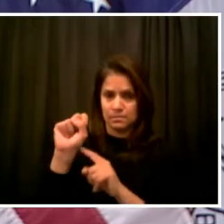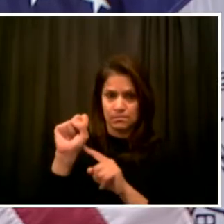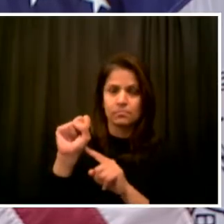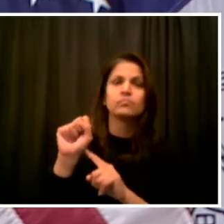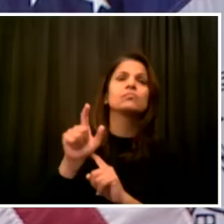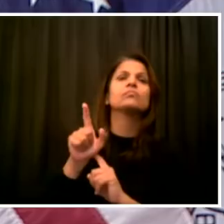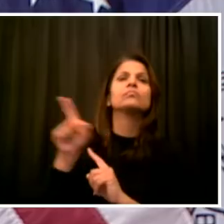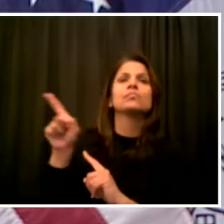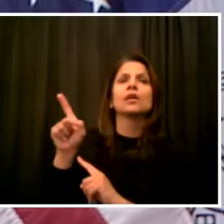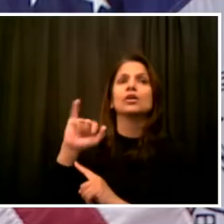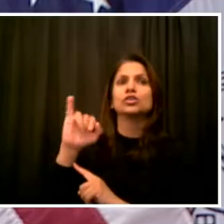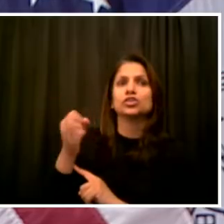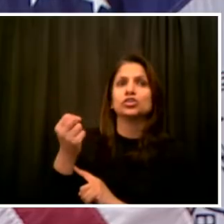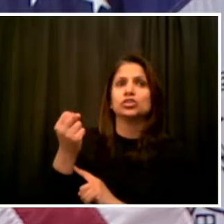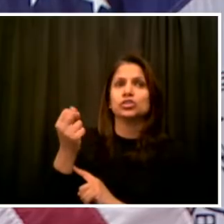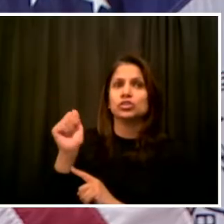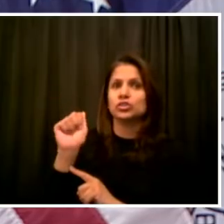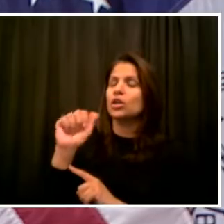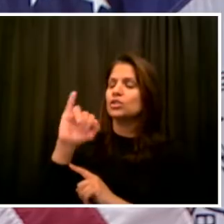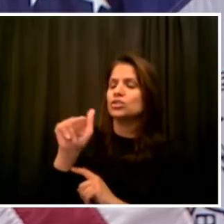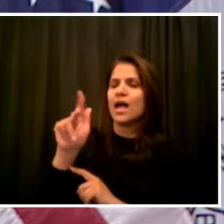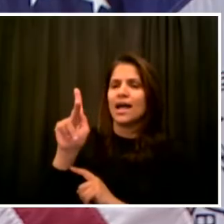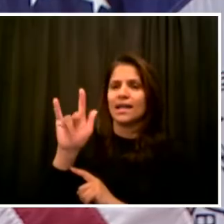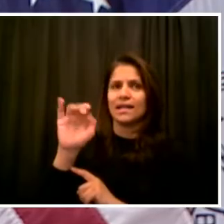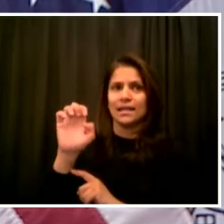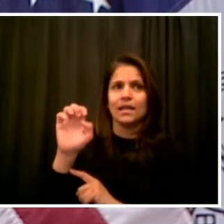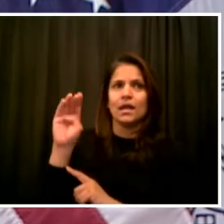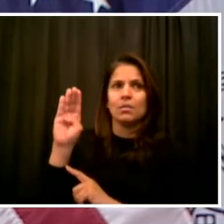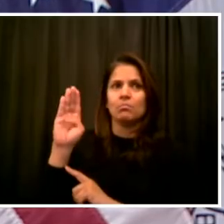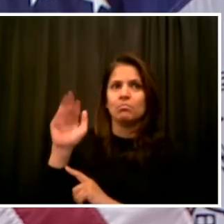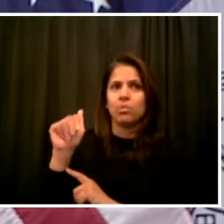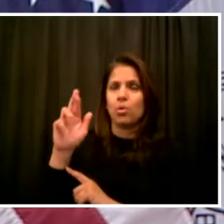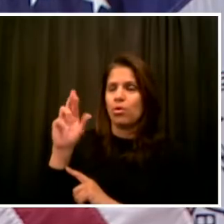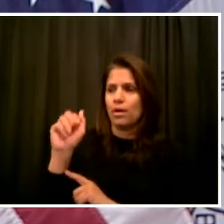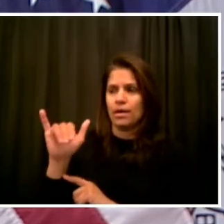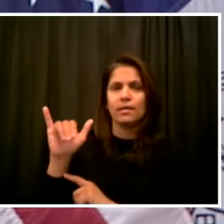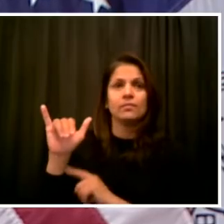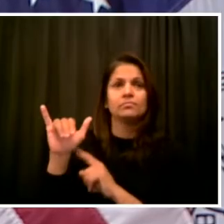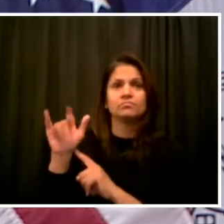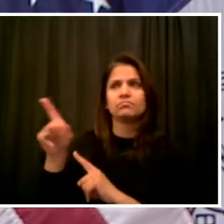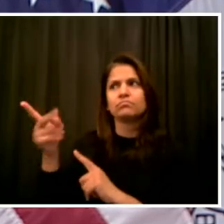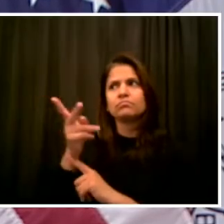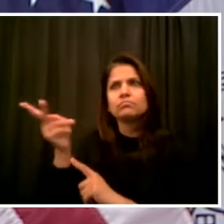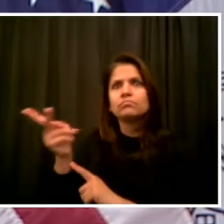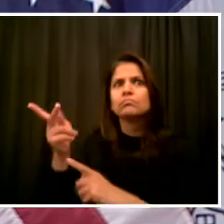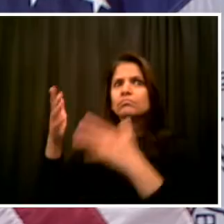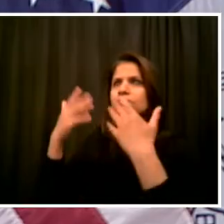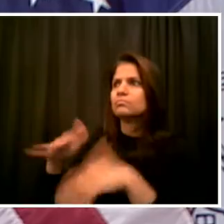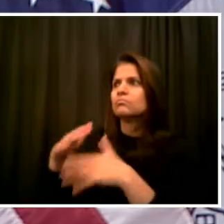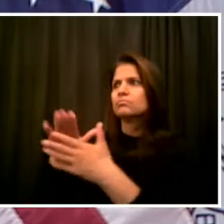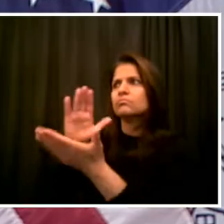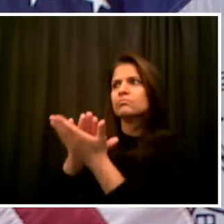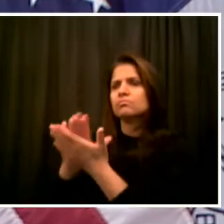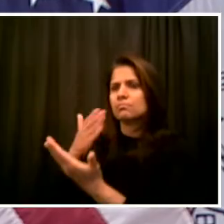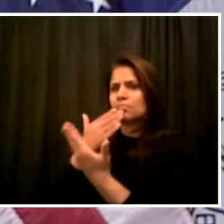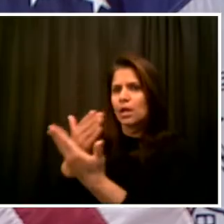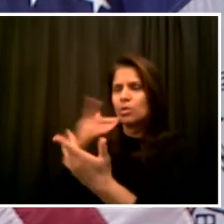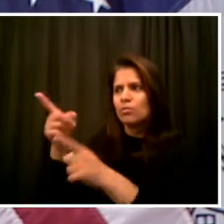CONTRACTING. JACKIE BRAY PLAYED A CRUCIAL ROLE WITH SO MANY